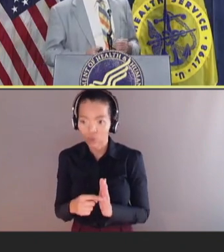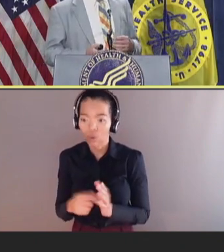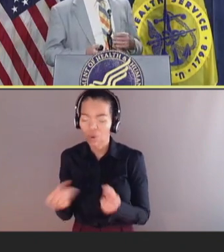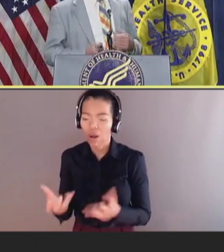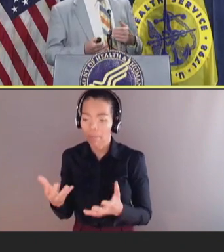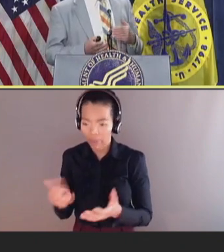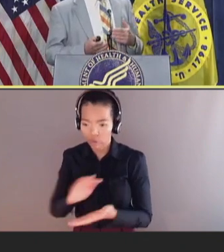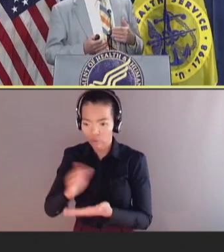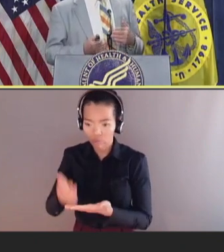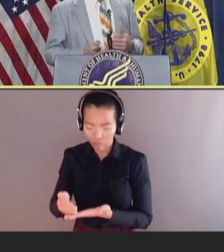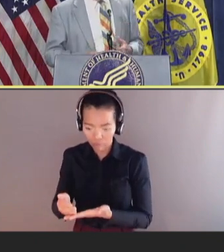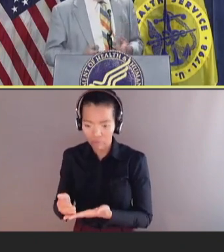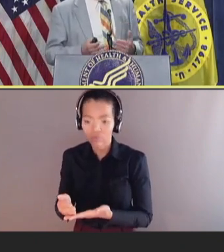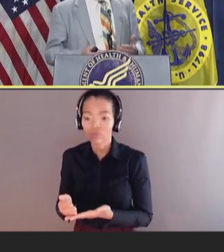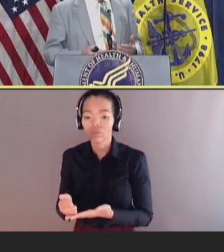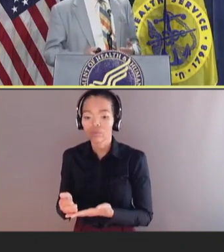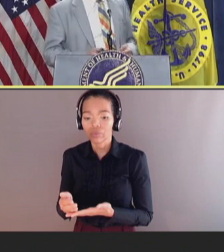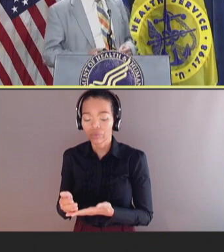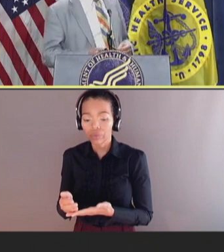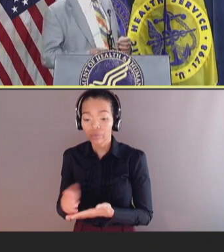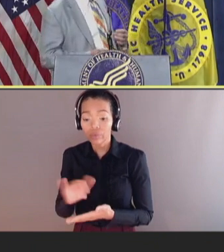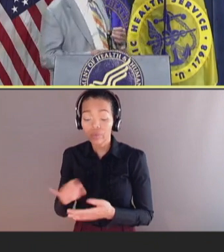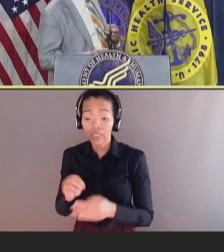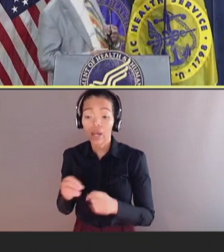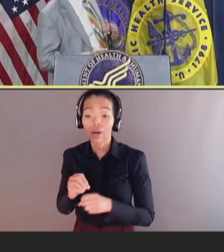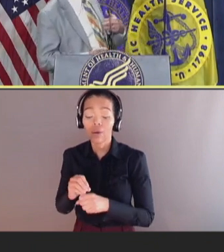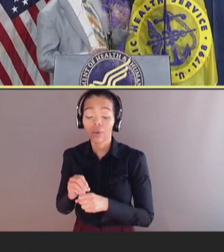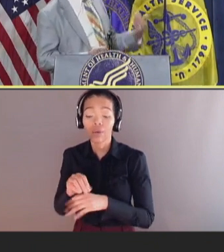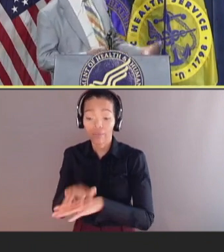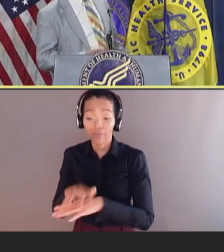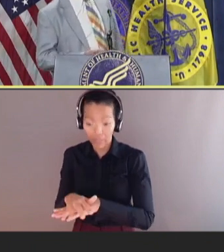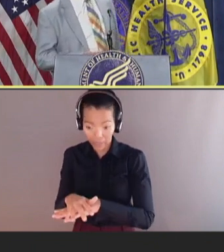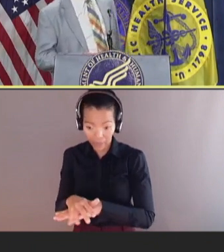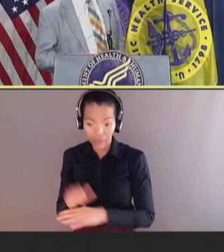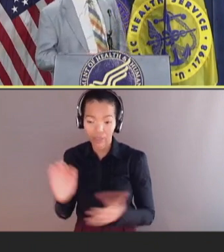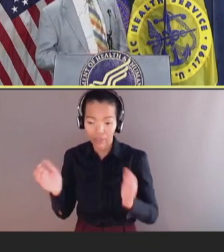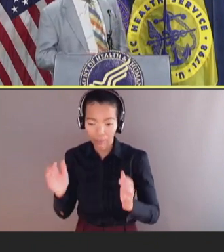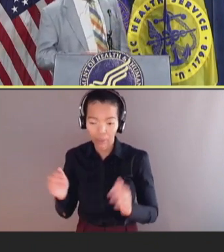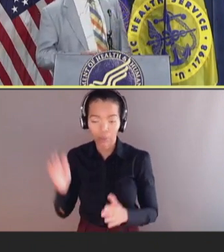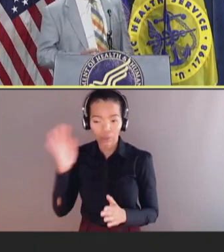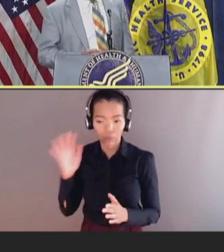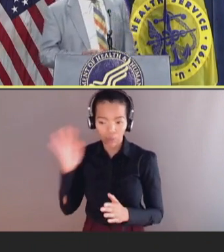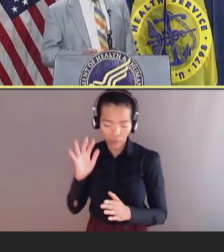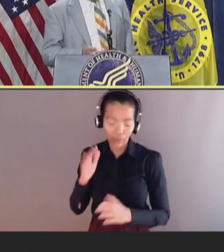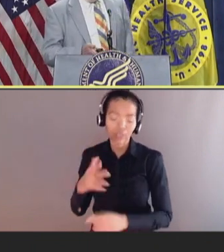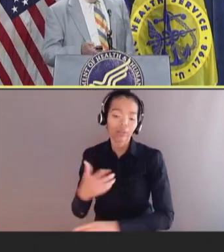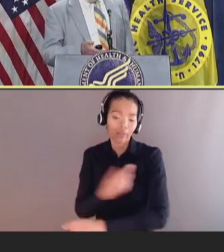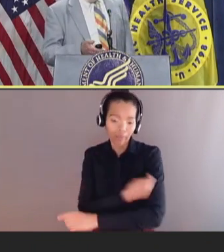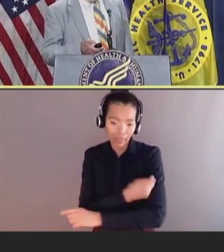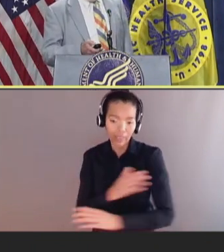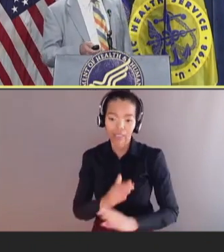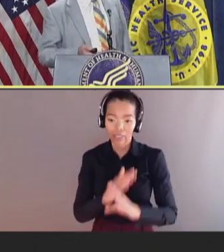and how that is affected by previous vaccine induced immunity. That's the whole deal here.